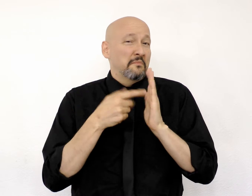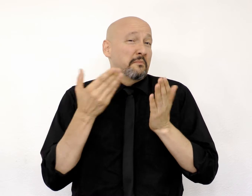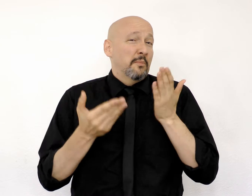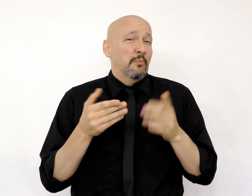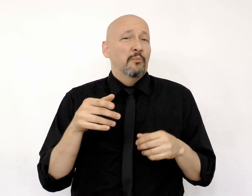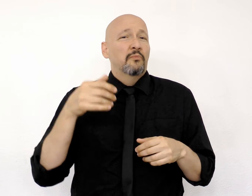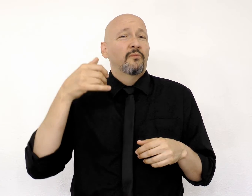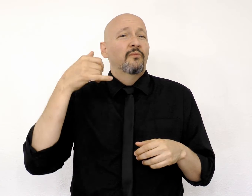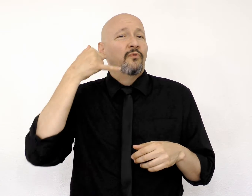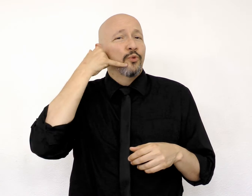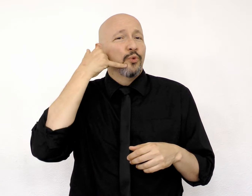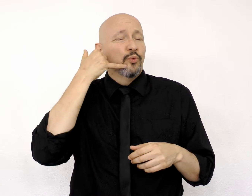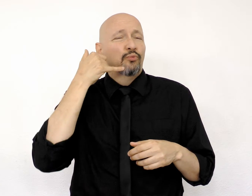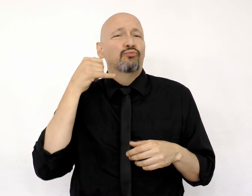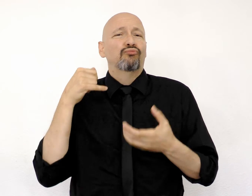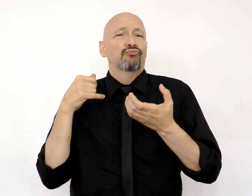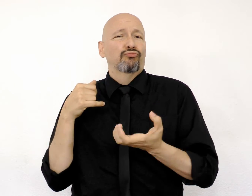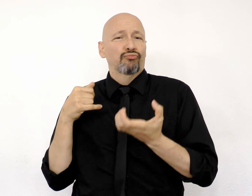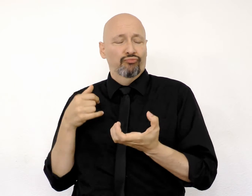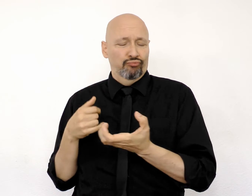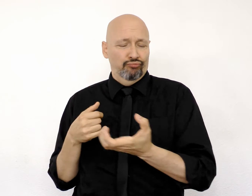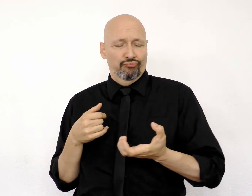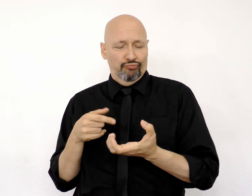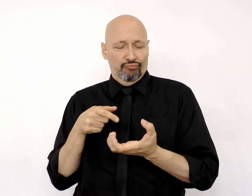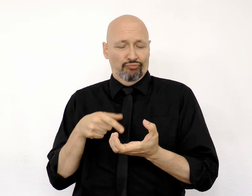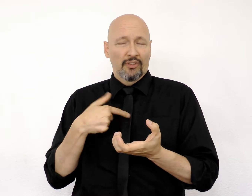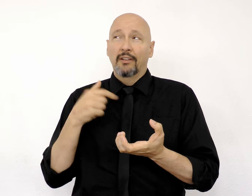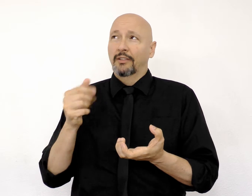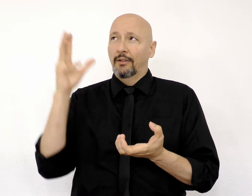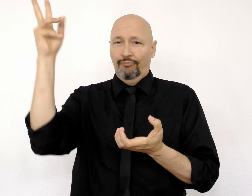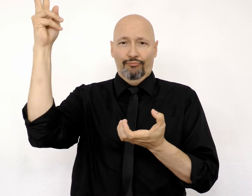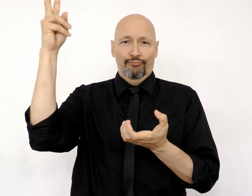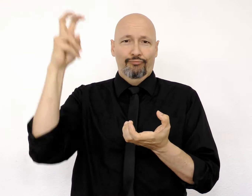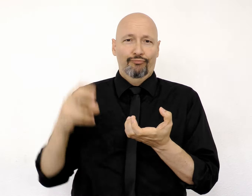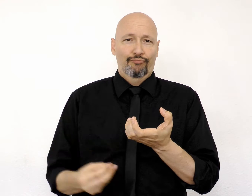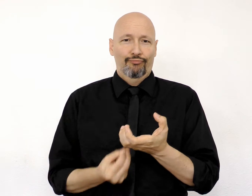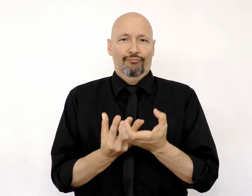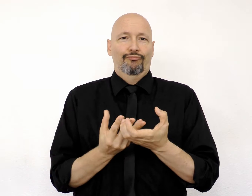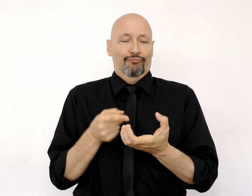For example maybe on your mobile phone.